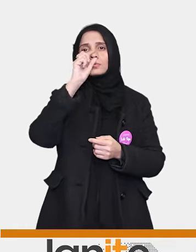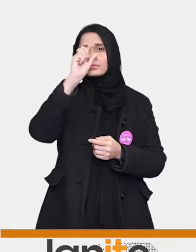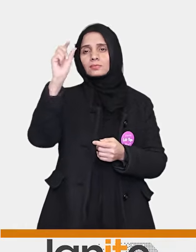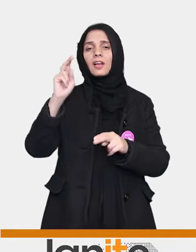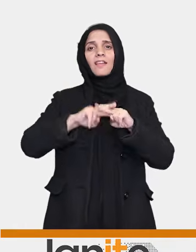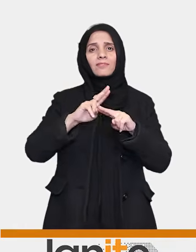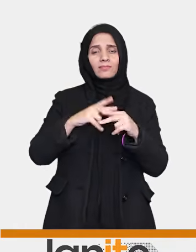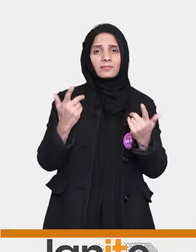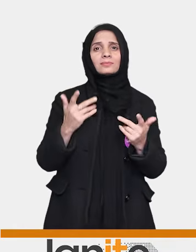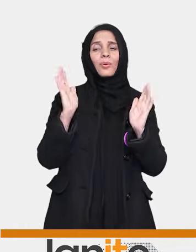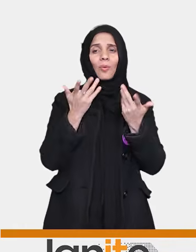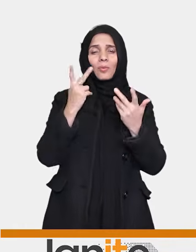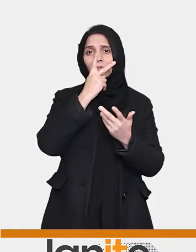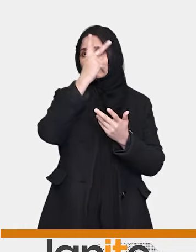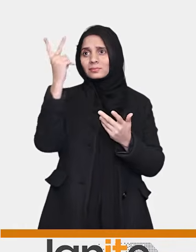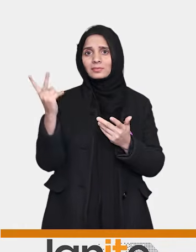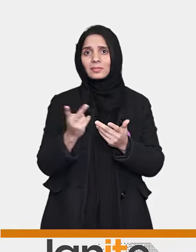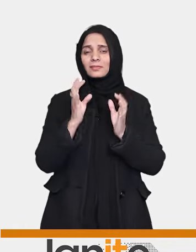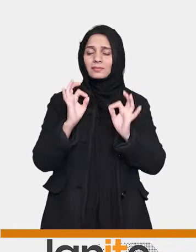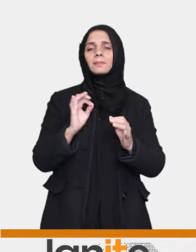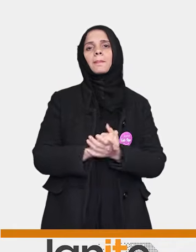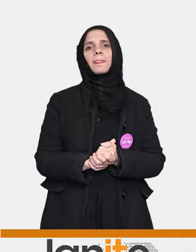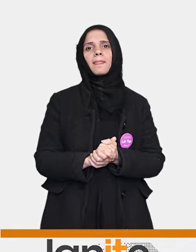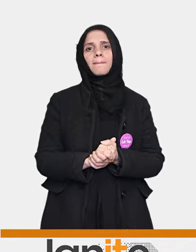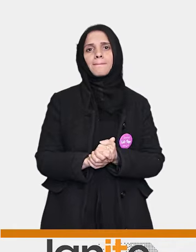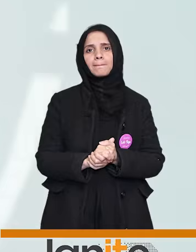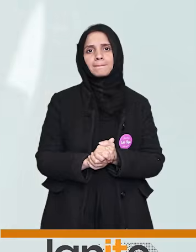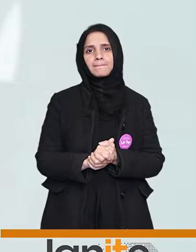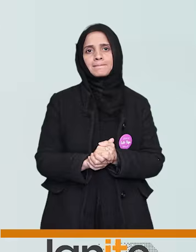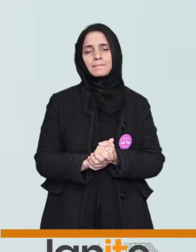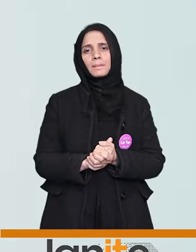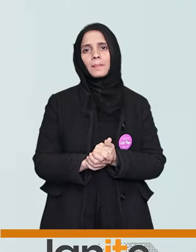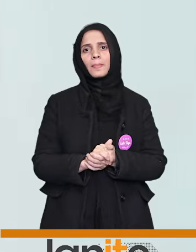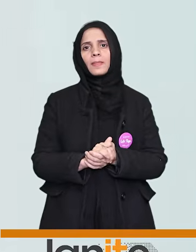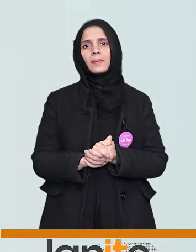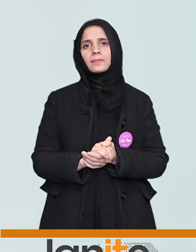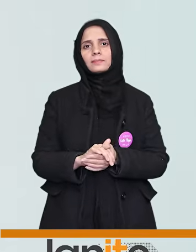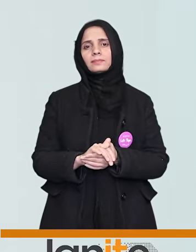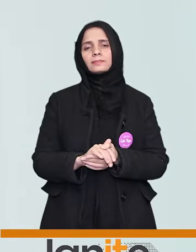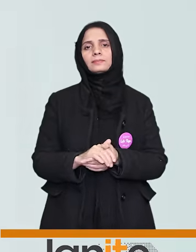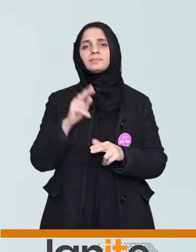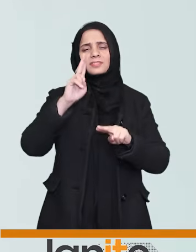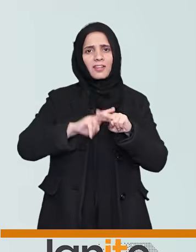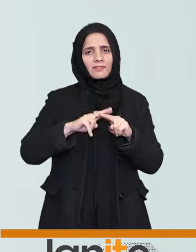Now this is something not many freelance marketplaces provide. As all of you are on Facebook,